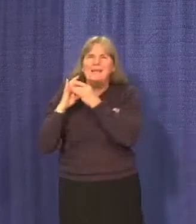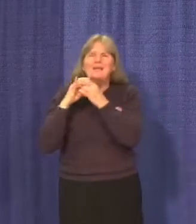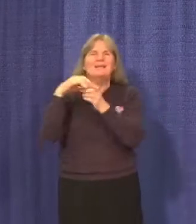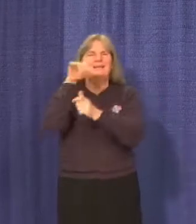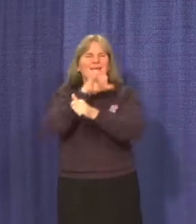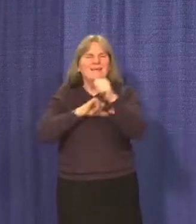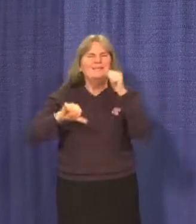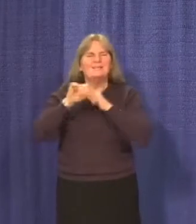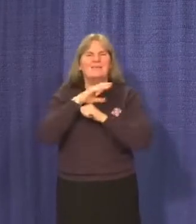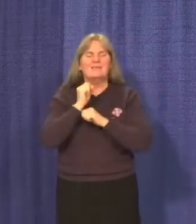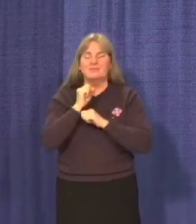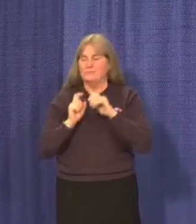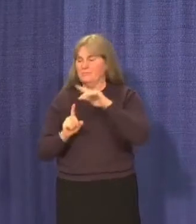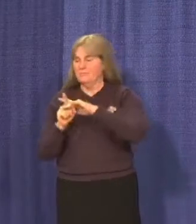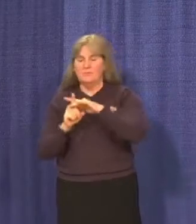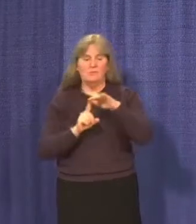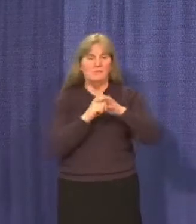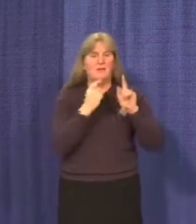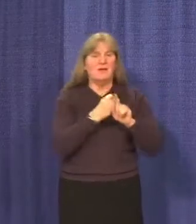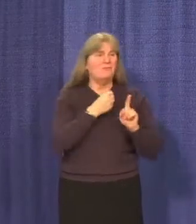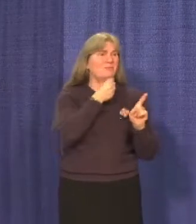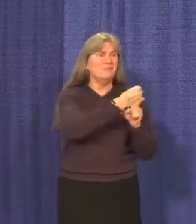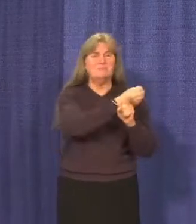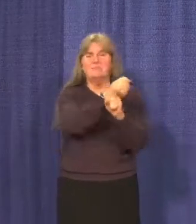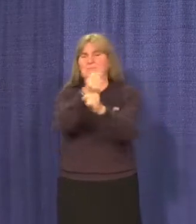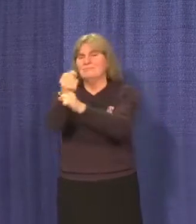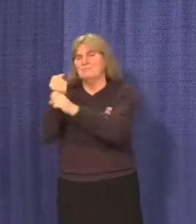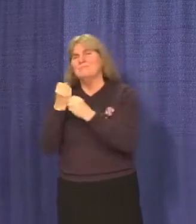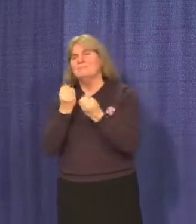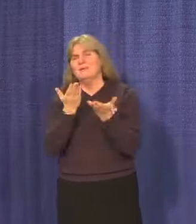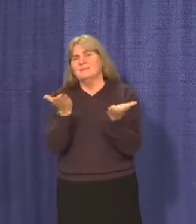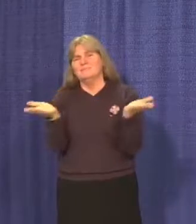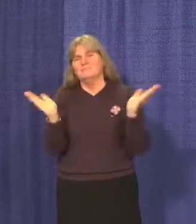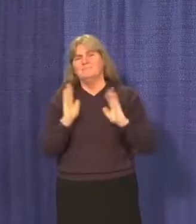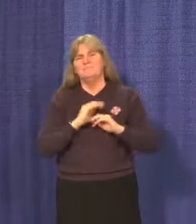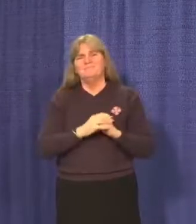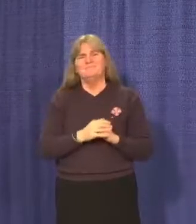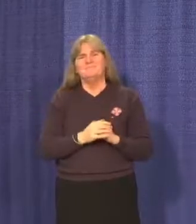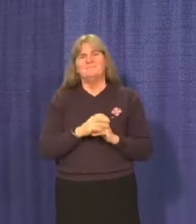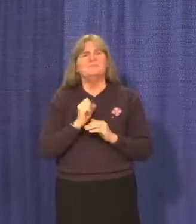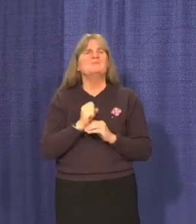connections, and I know that these events are affecting many in our territory.